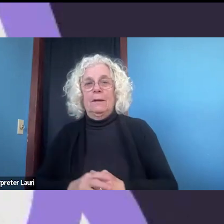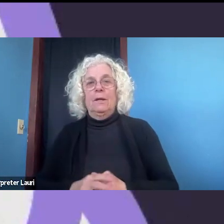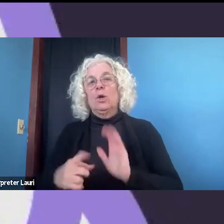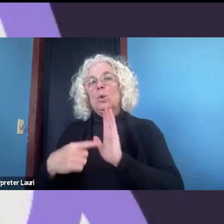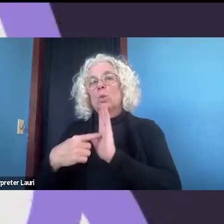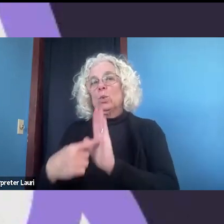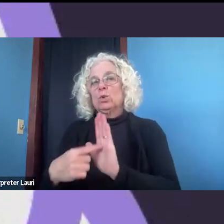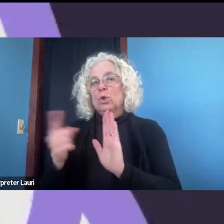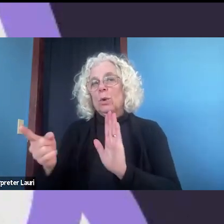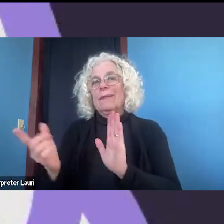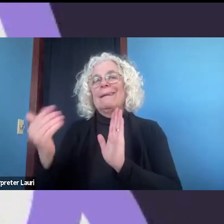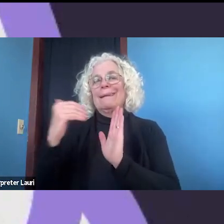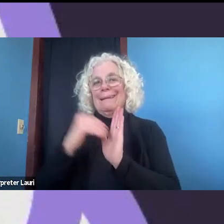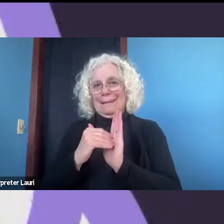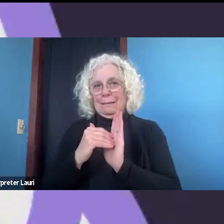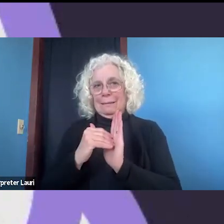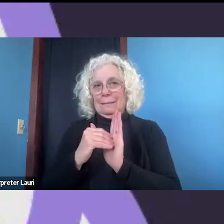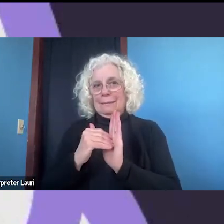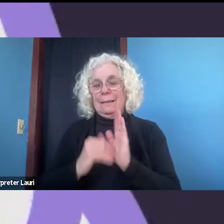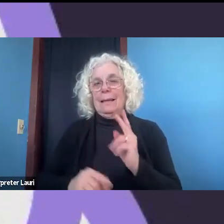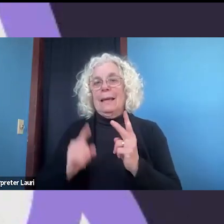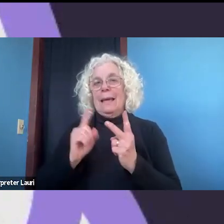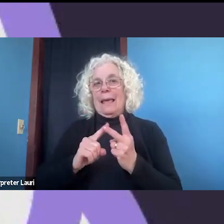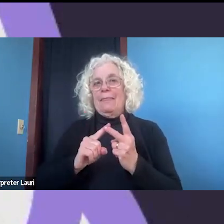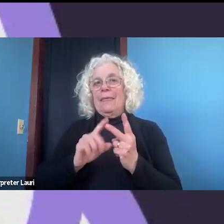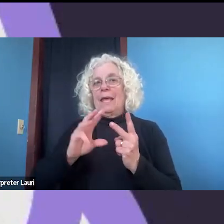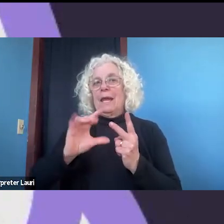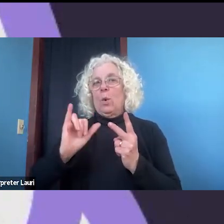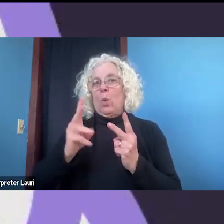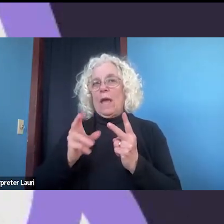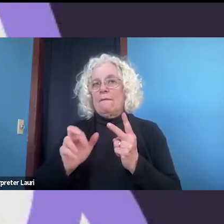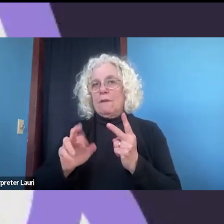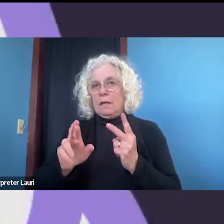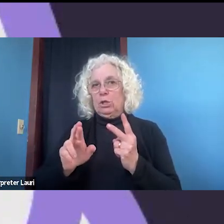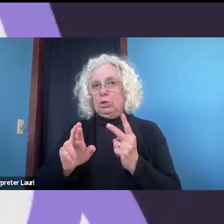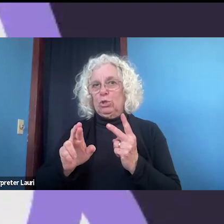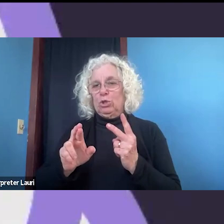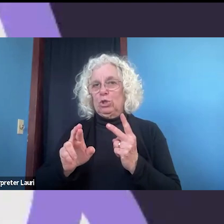Impact Explorer, as well as, the Wayfinder and, share some practical